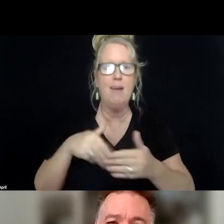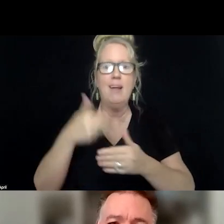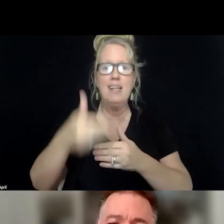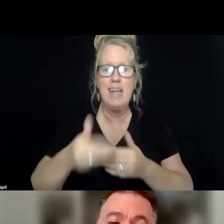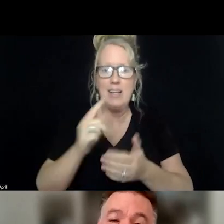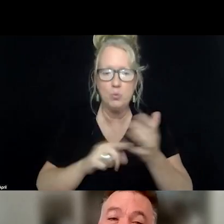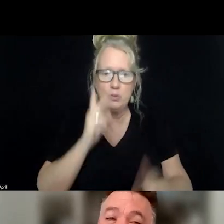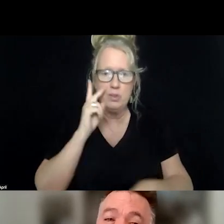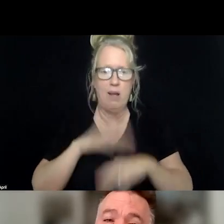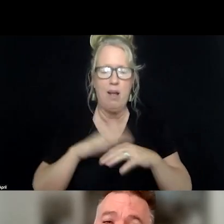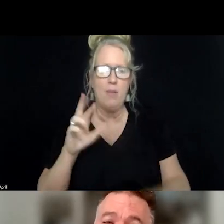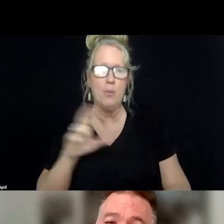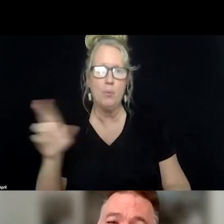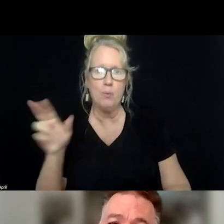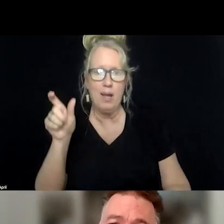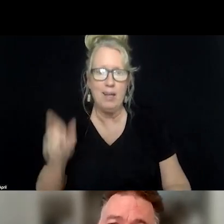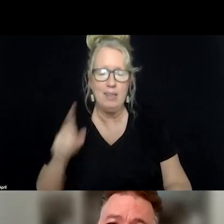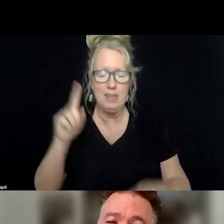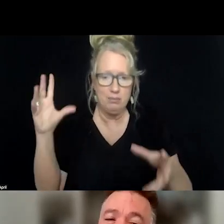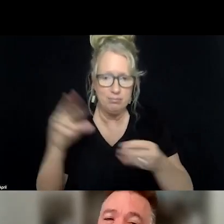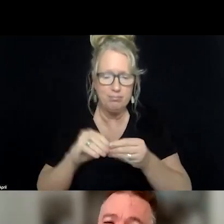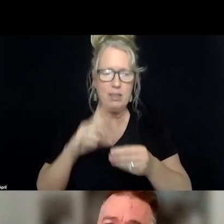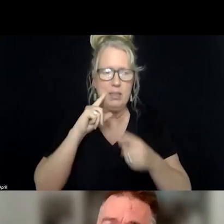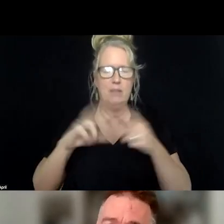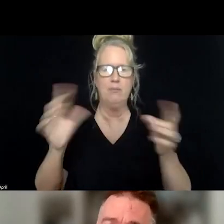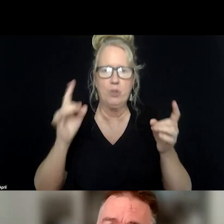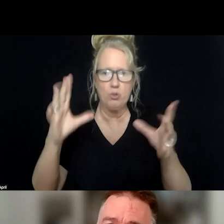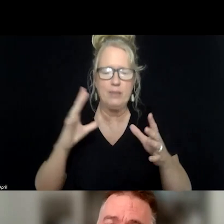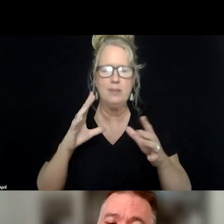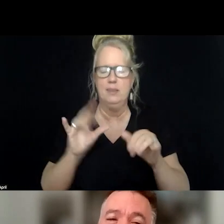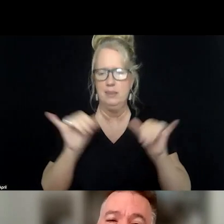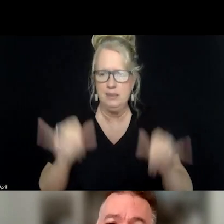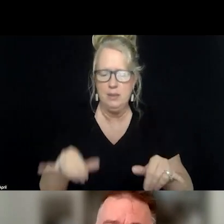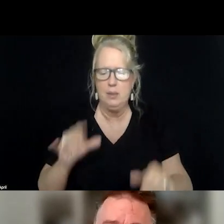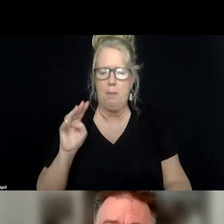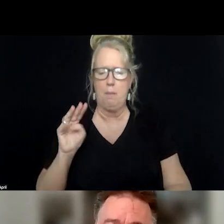TO THE RIGHT IS IF YOU HAVE A CRISIS SYSTEM WITH SHORT TERM BEDS